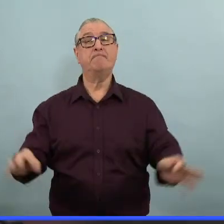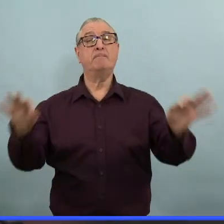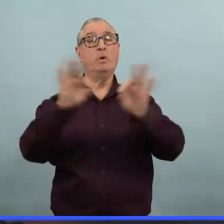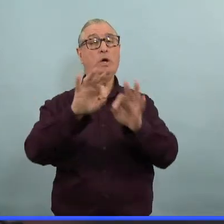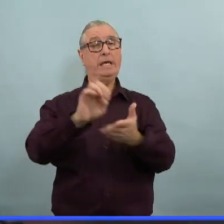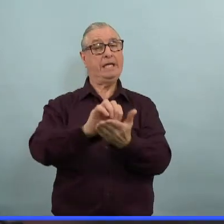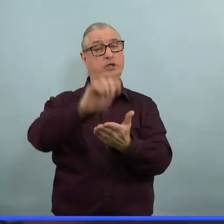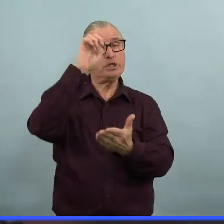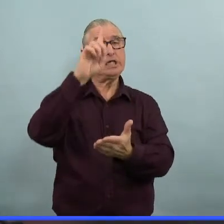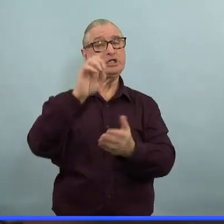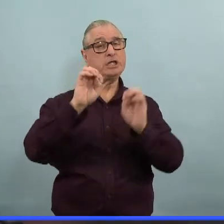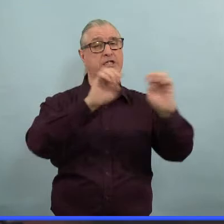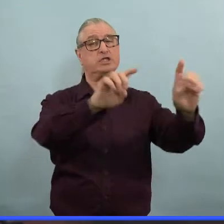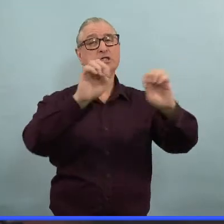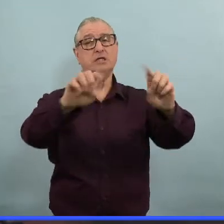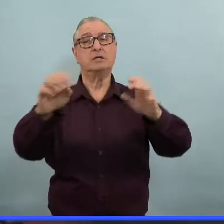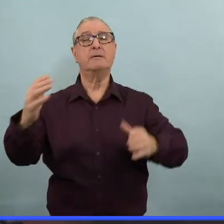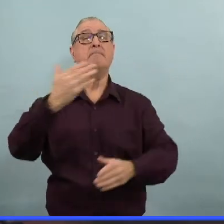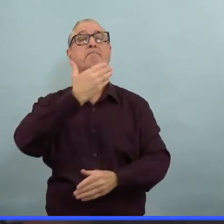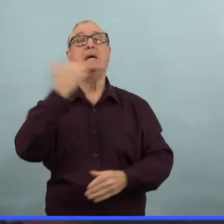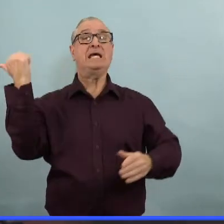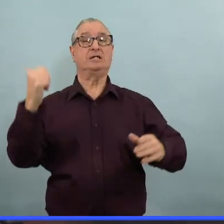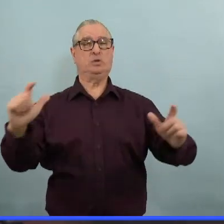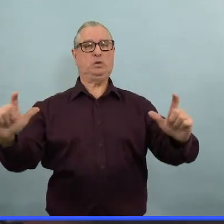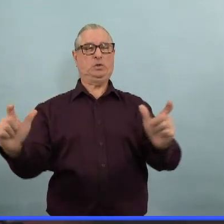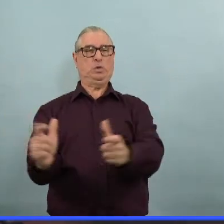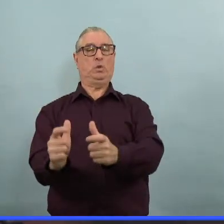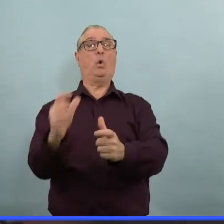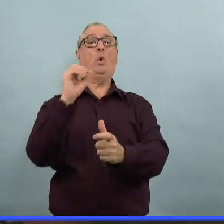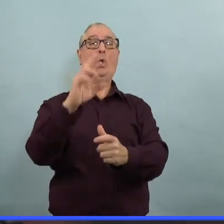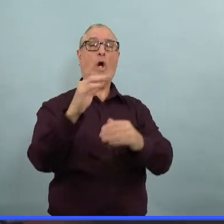those gatherings and of course if you're at increased risk of severe outcomes then you need